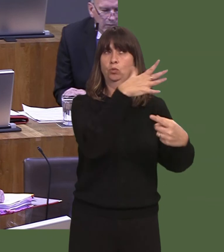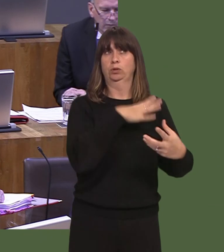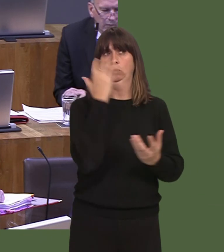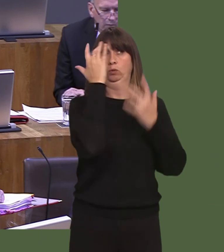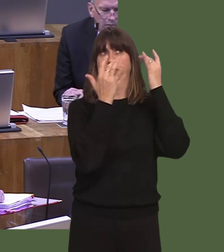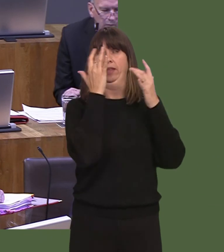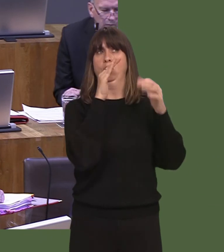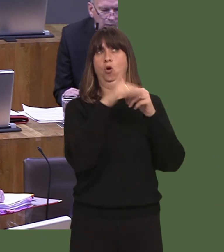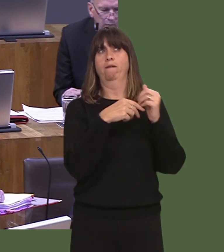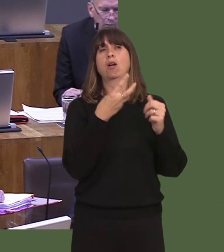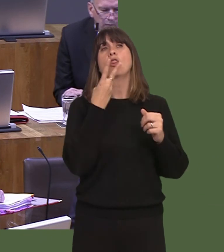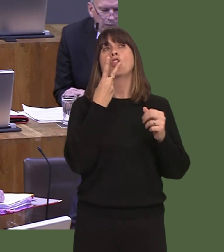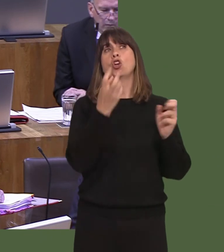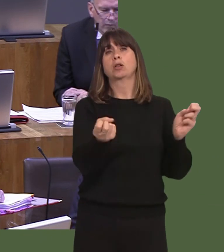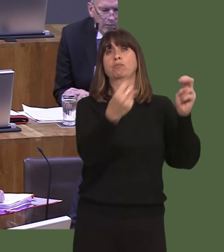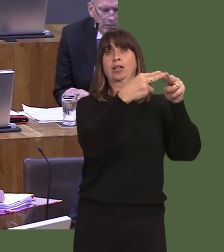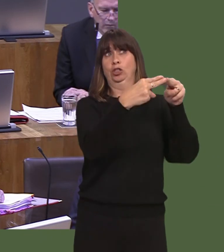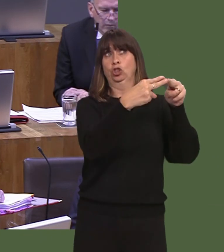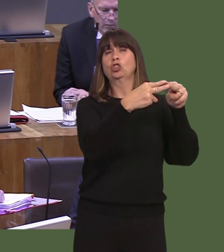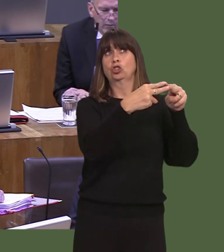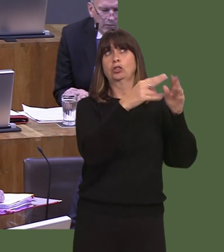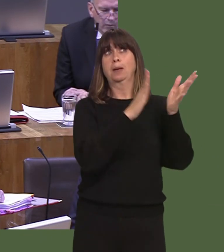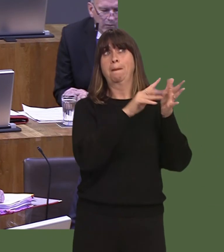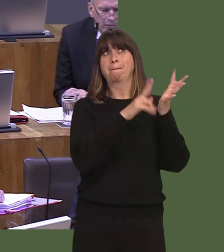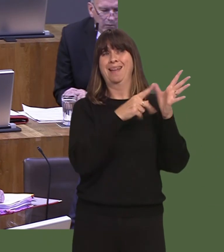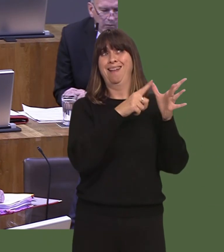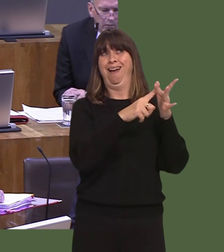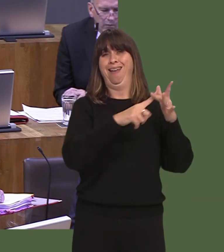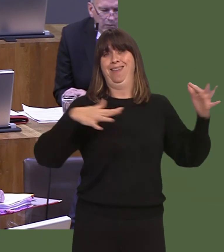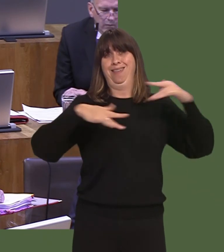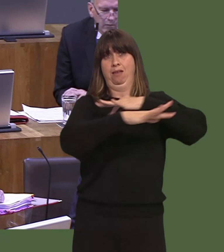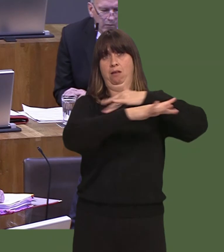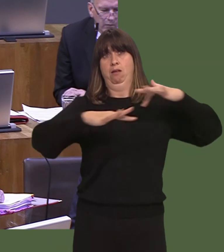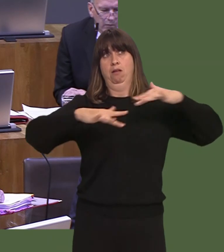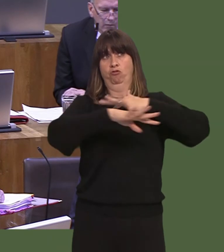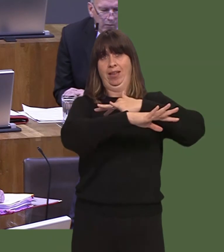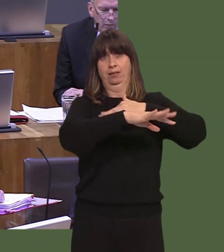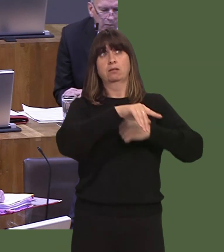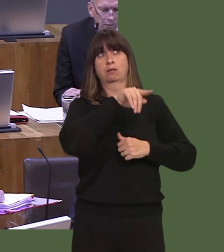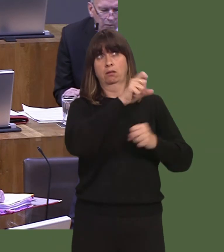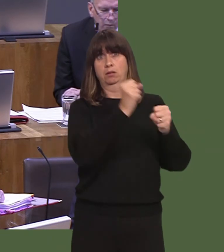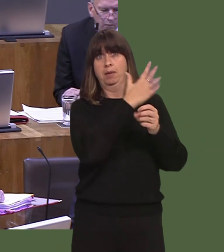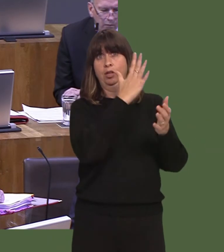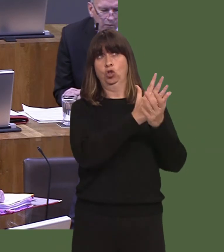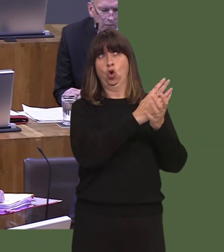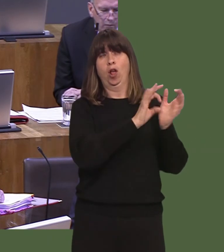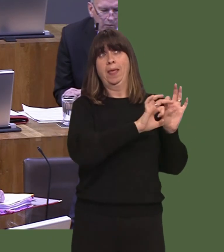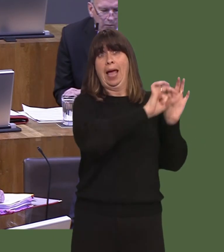a third crossingóa third bridge over the Menai straitóin order to ensure that the cables can go on that bridge.